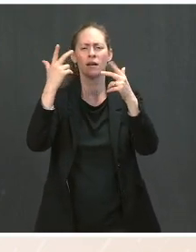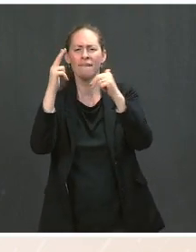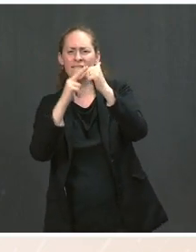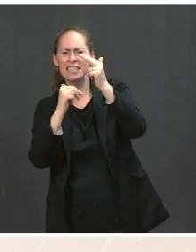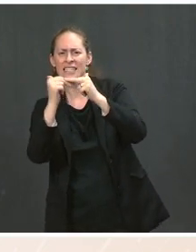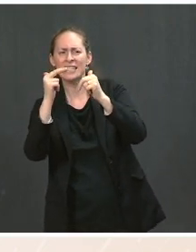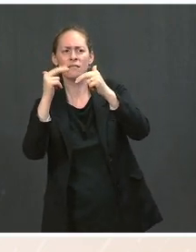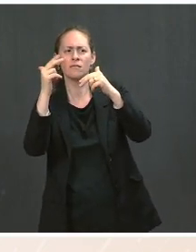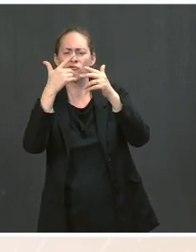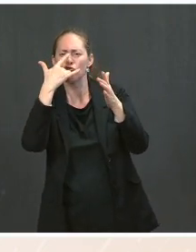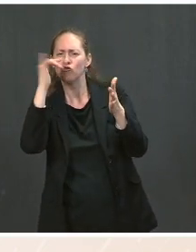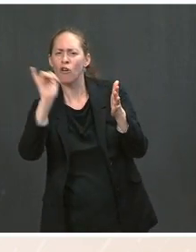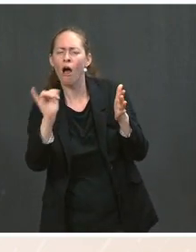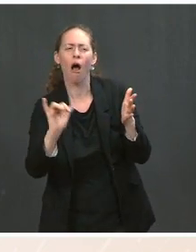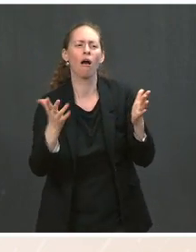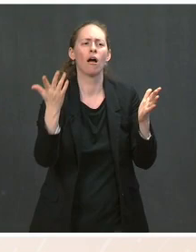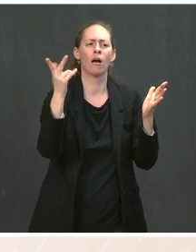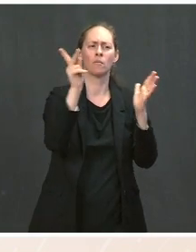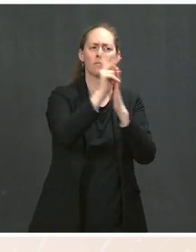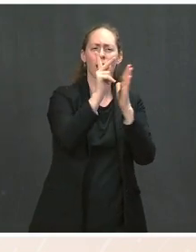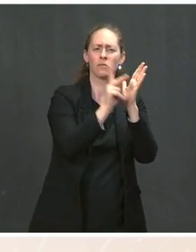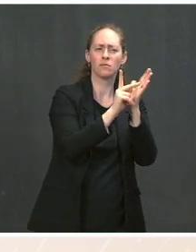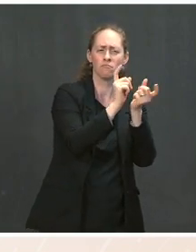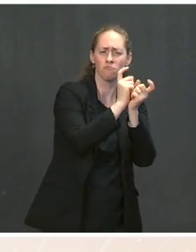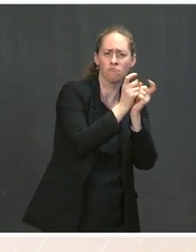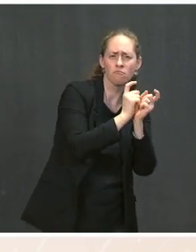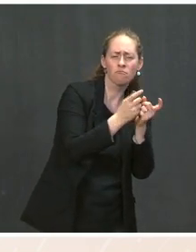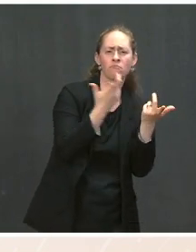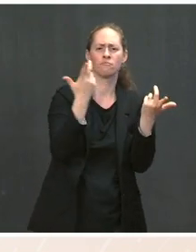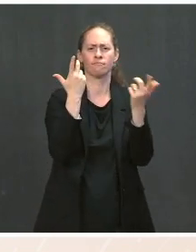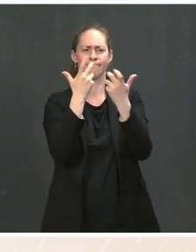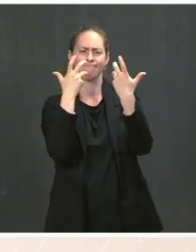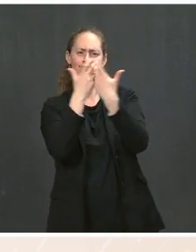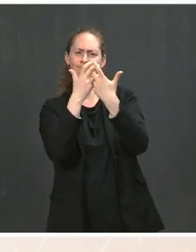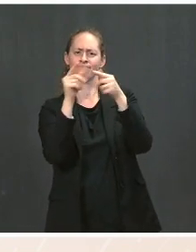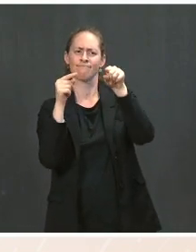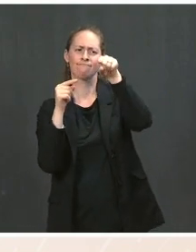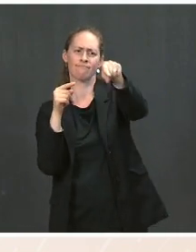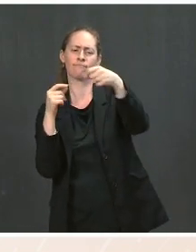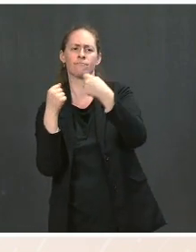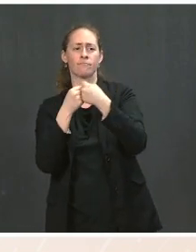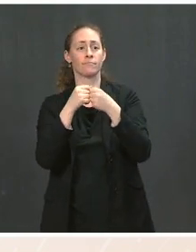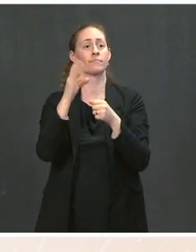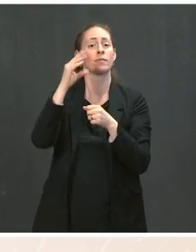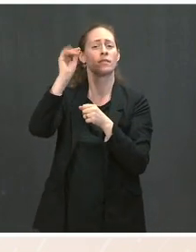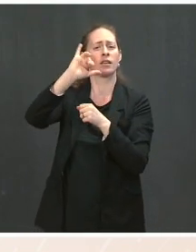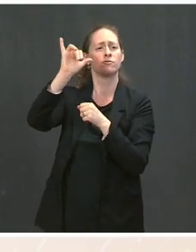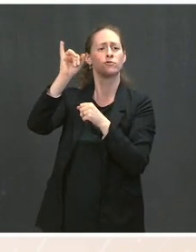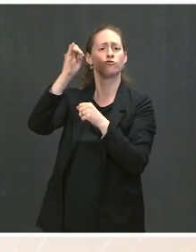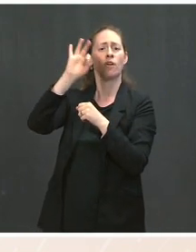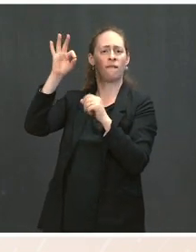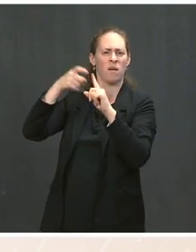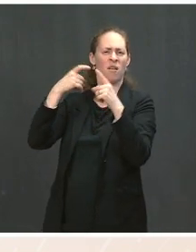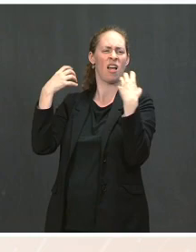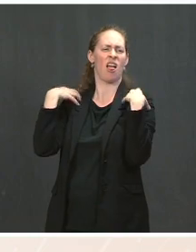that are coming about the border. The Secretary of Health and Human Services oversees the shelters. This is an interagency process,